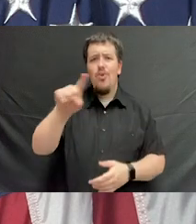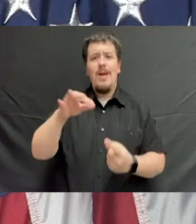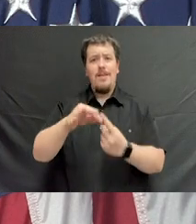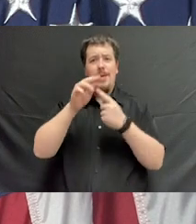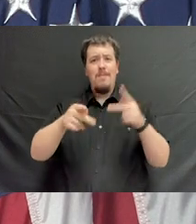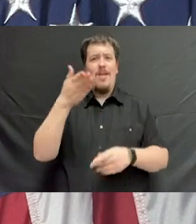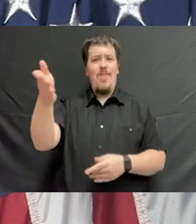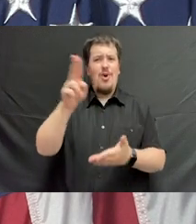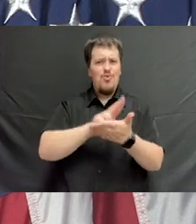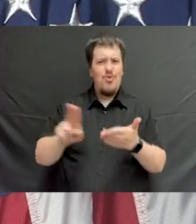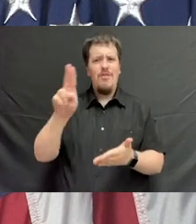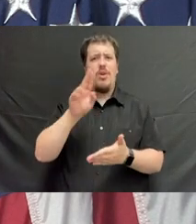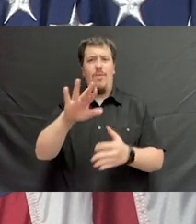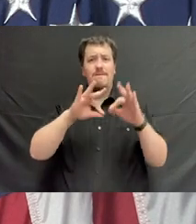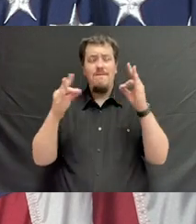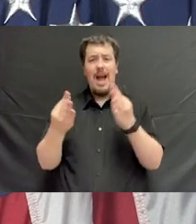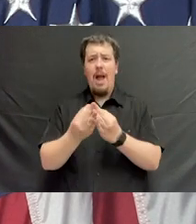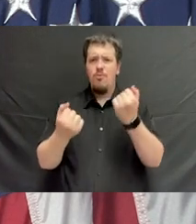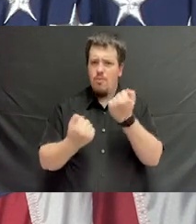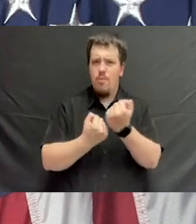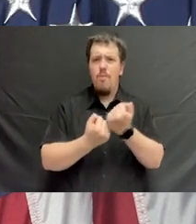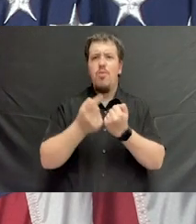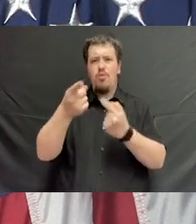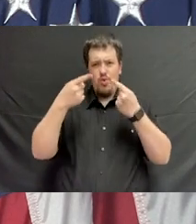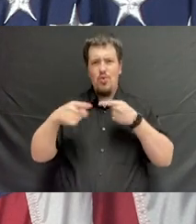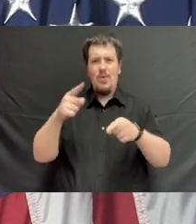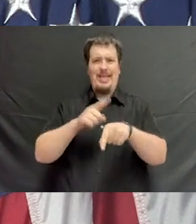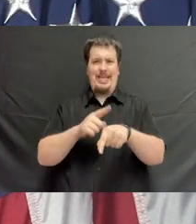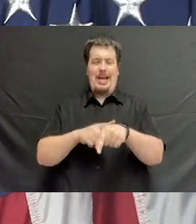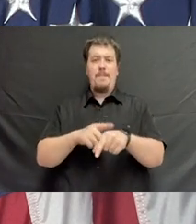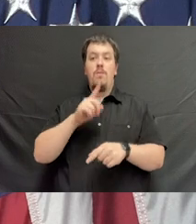and especially the folks there at the university and your families who've stuck by you during this time.